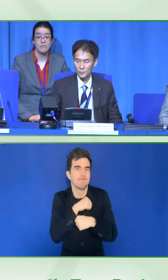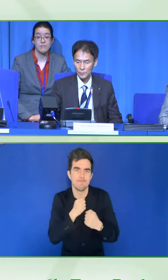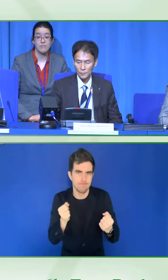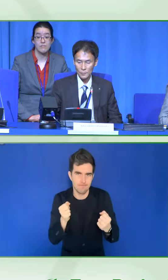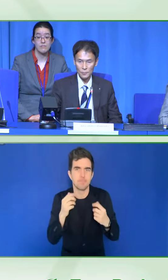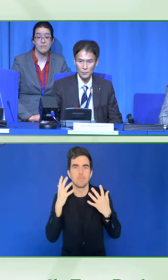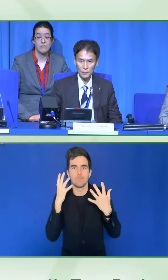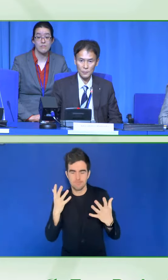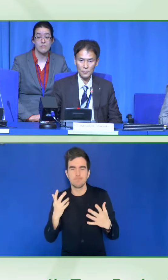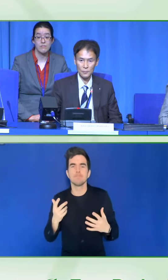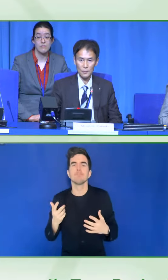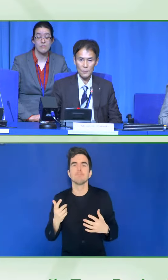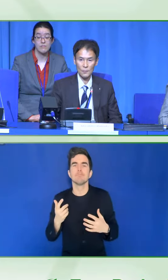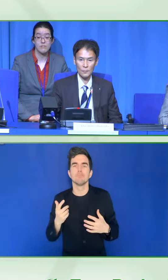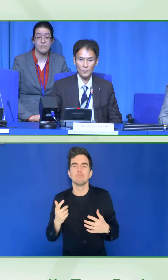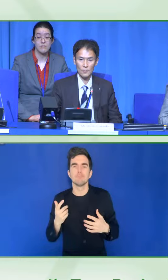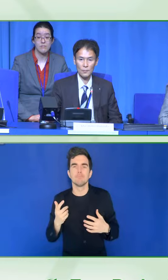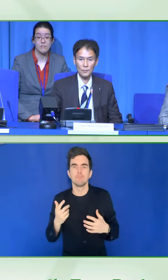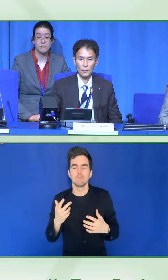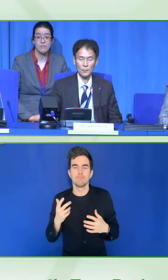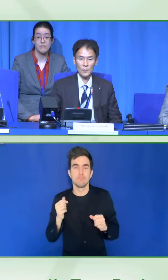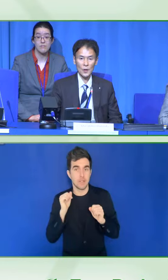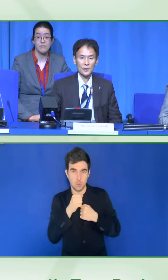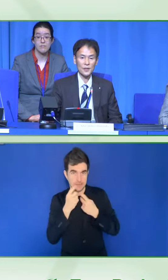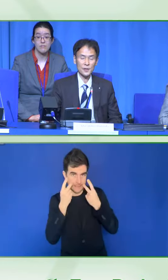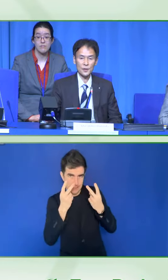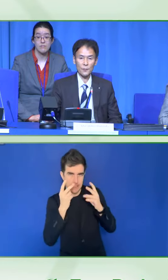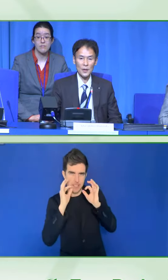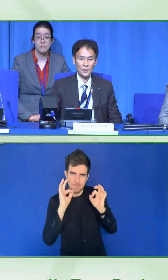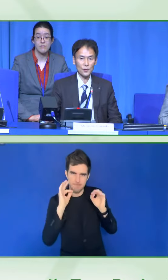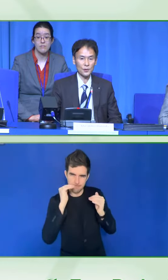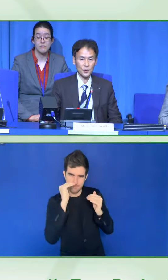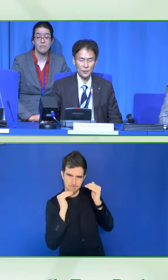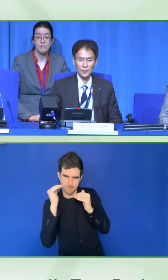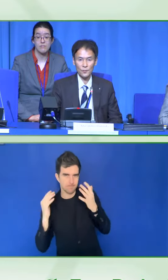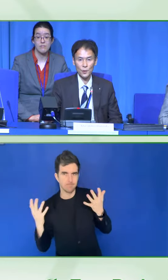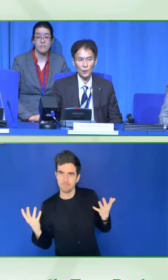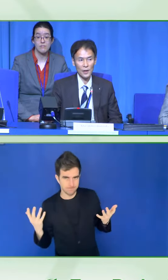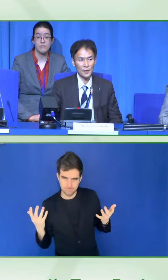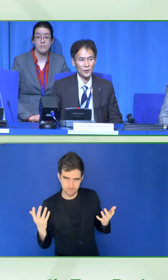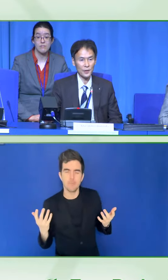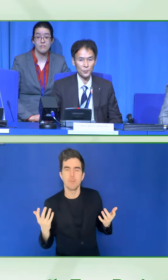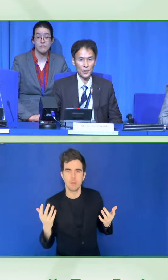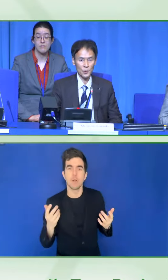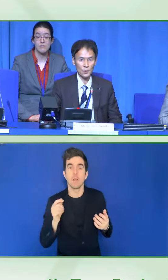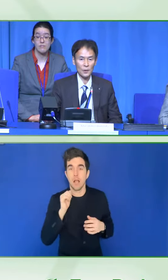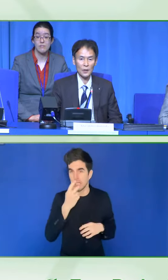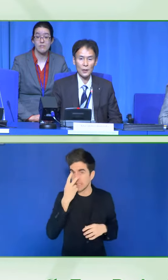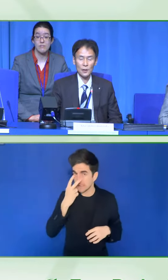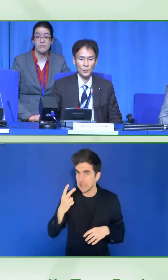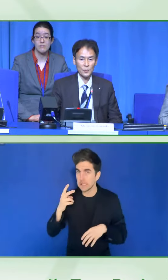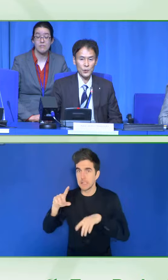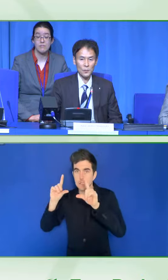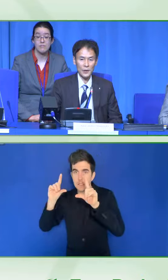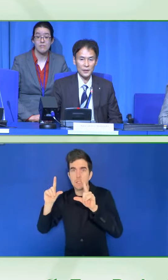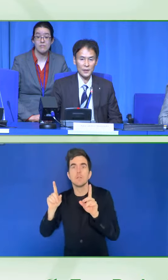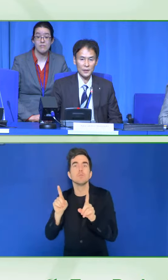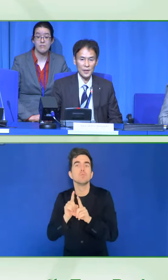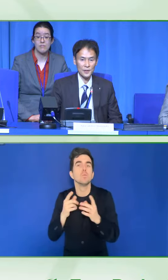Where information is indicated only by colour.